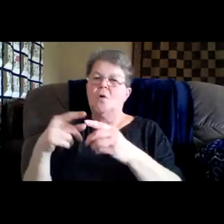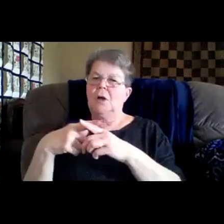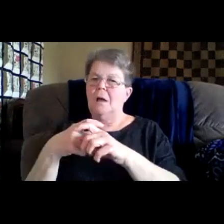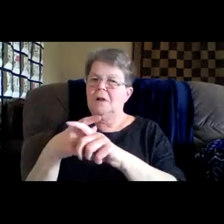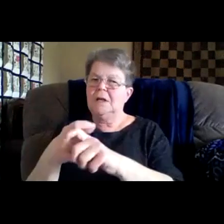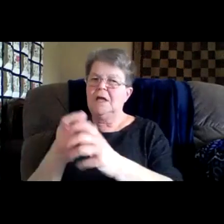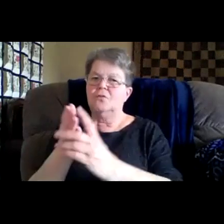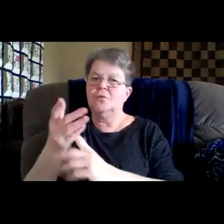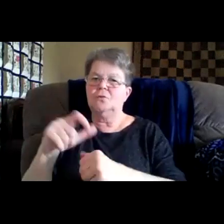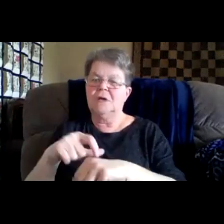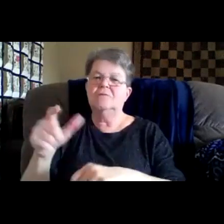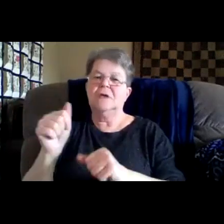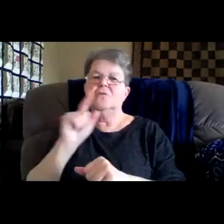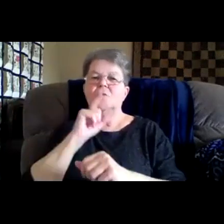so that they can really build their capacity.